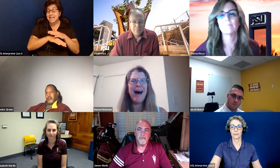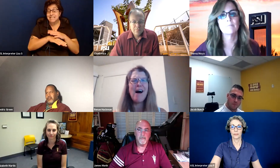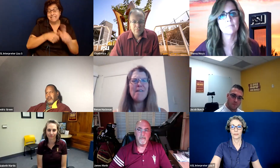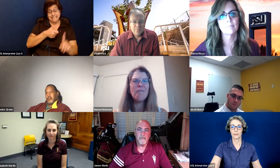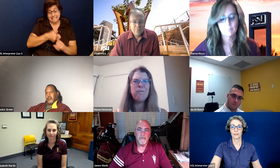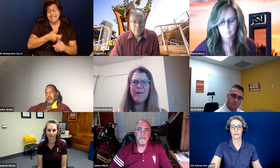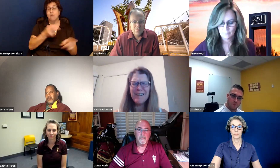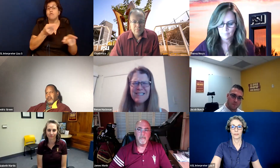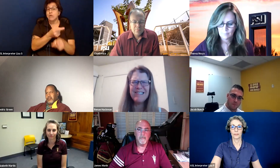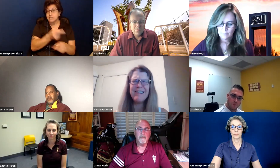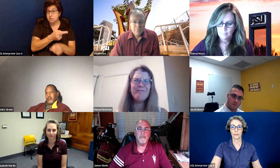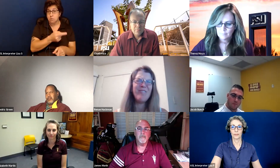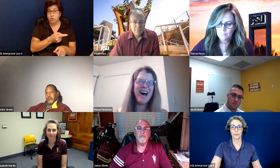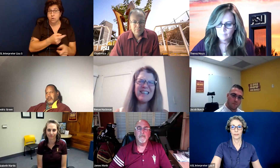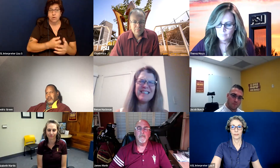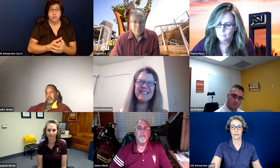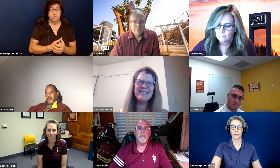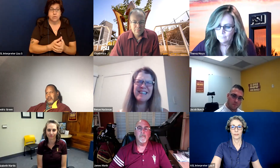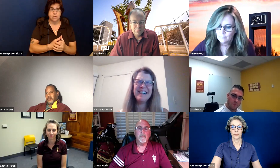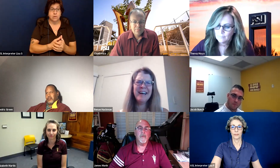not fundermentally changing the course.